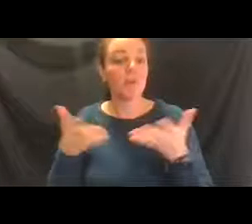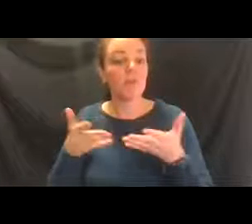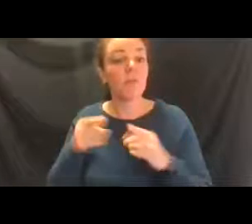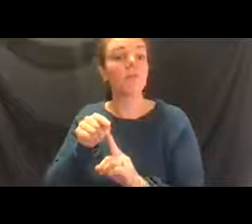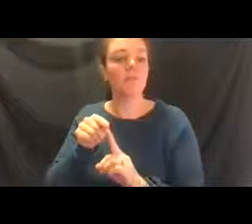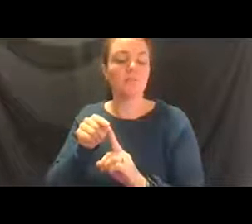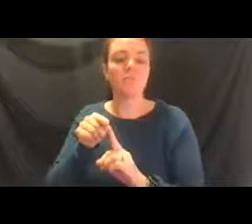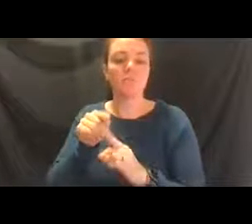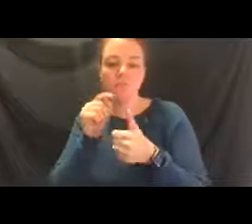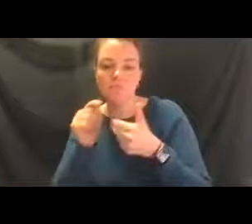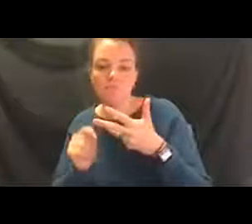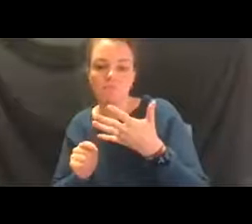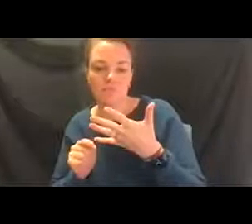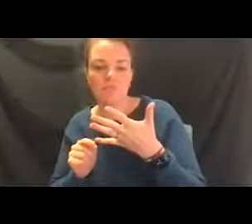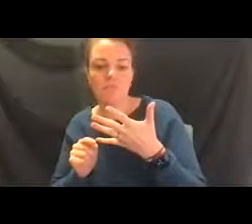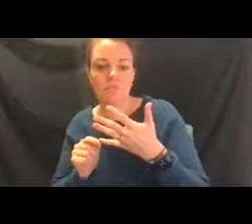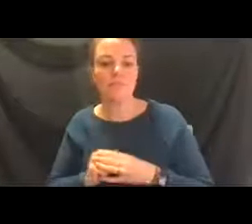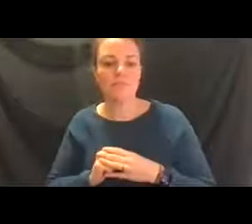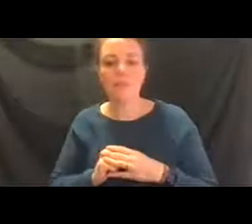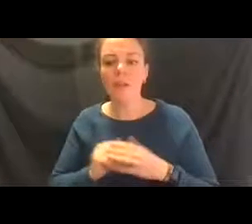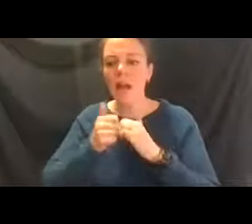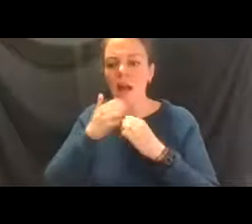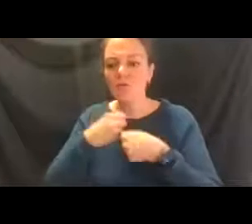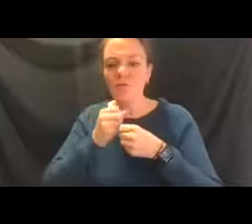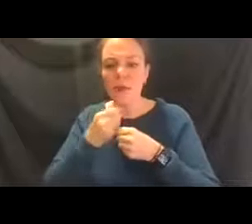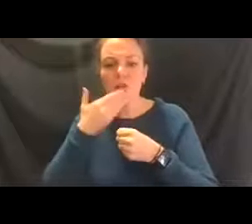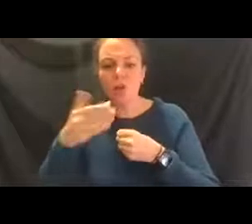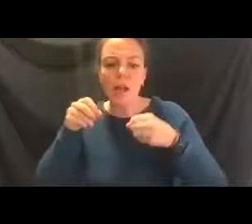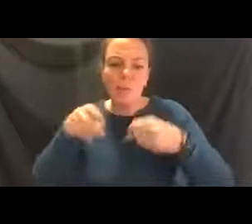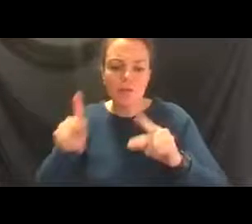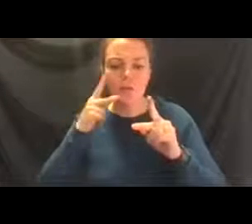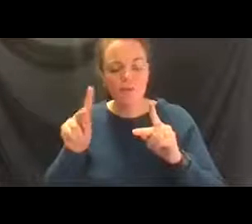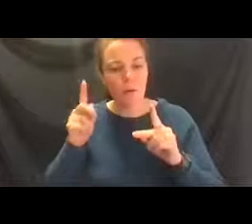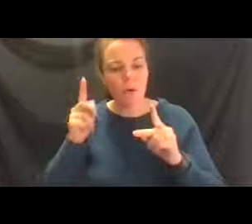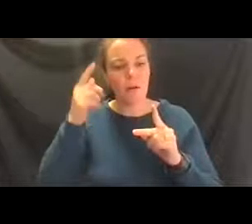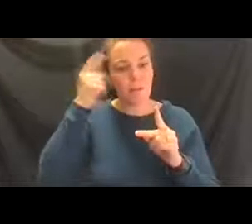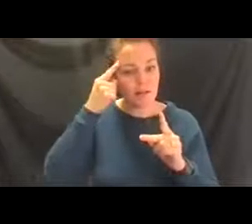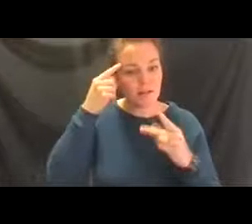on sort of creating opportunities for good physical and mental health. Healthy changes